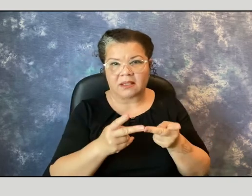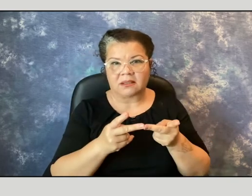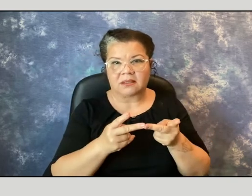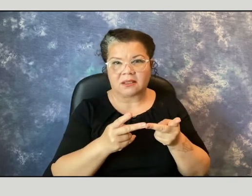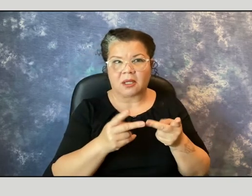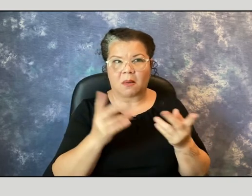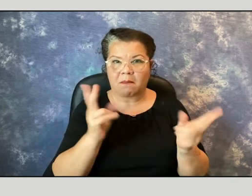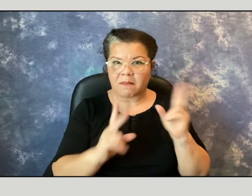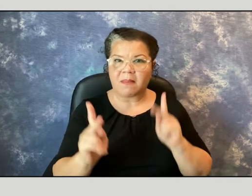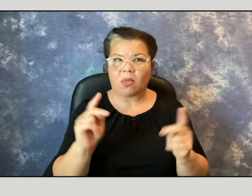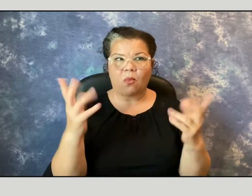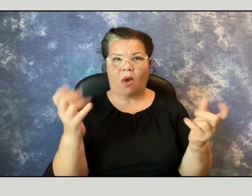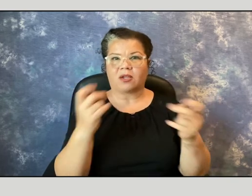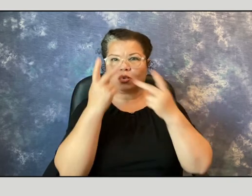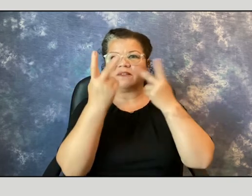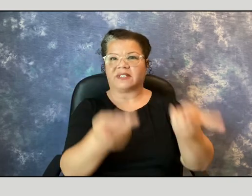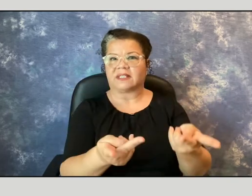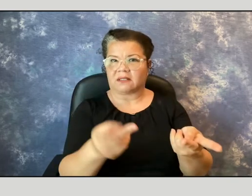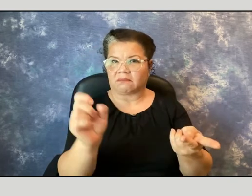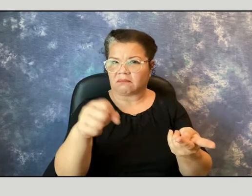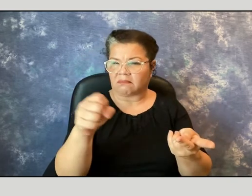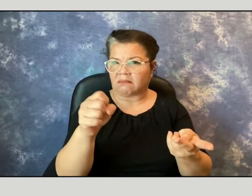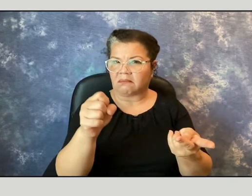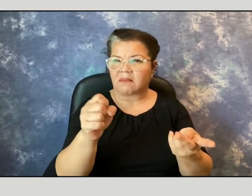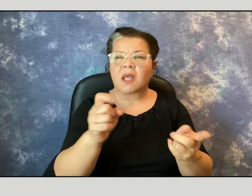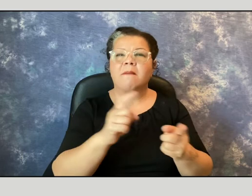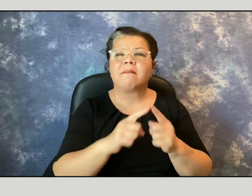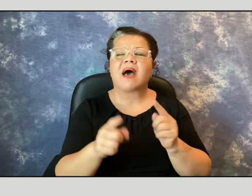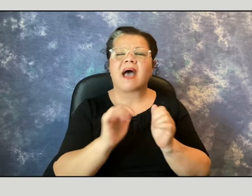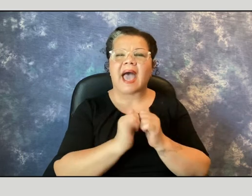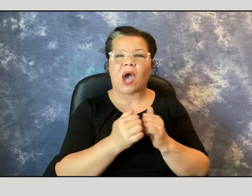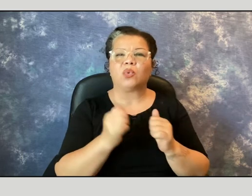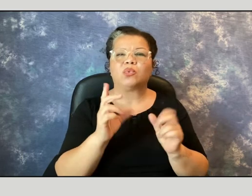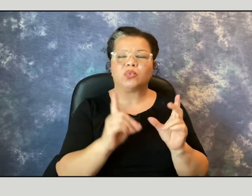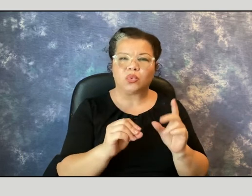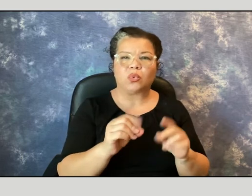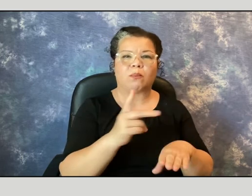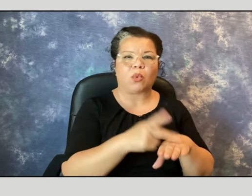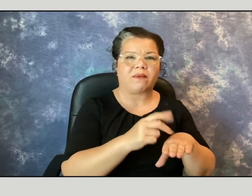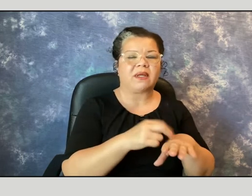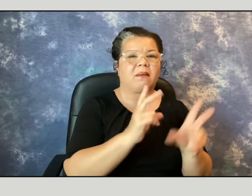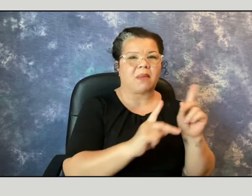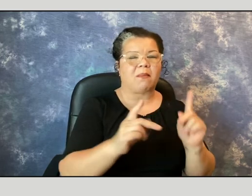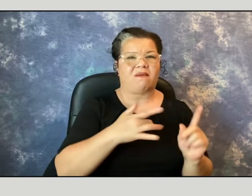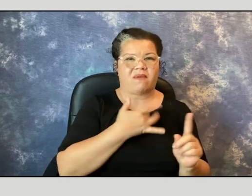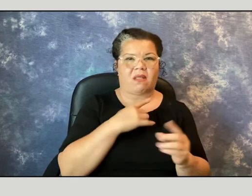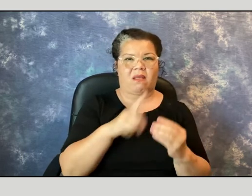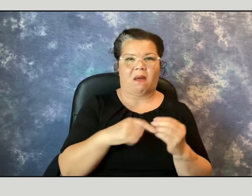So how do we think about tourism as something that can help or hurt or something else?